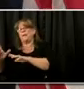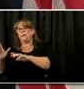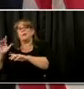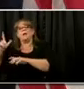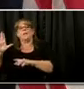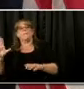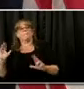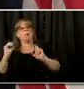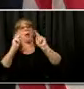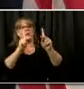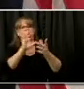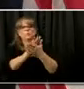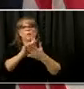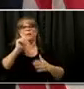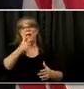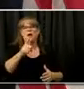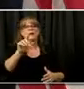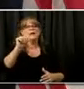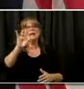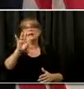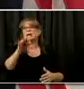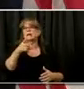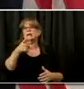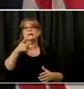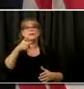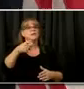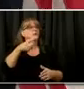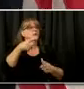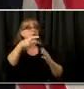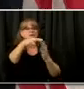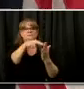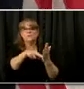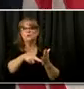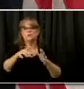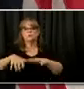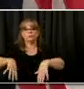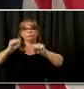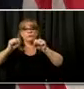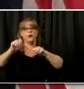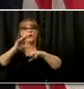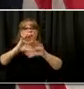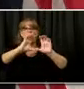if they weren't part of the online education for the first semester so i know a lot of parents is